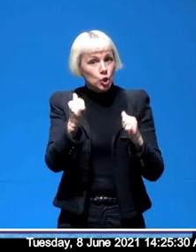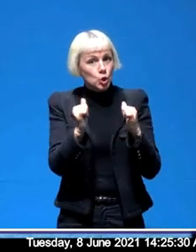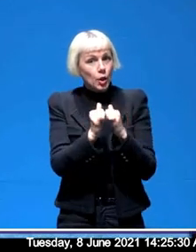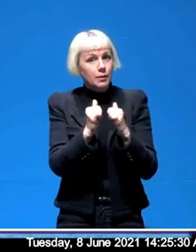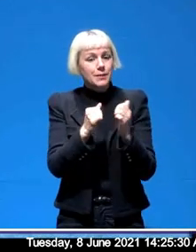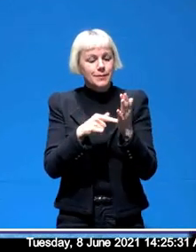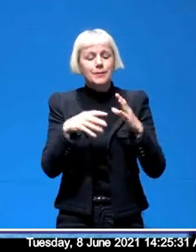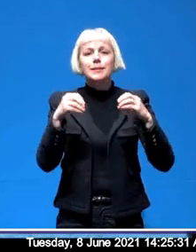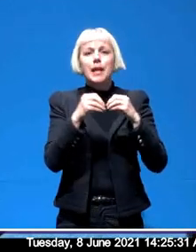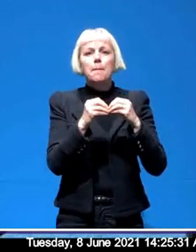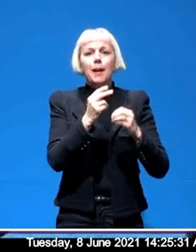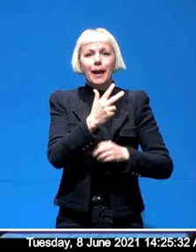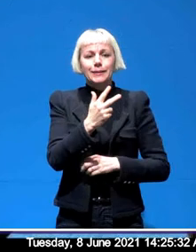is a similar document?